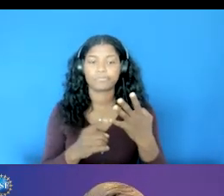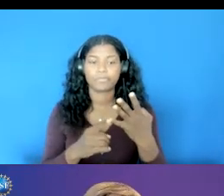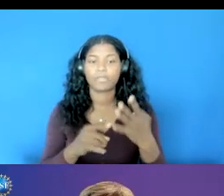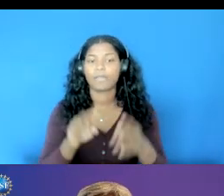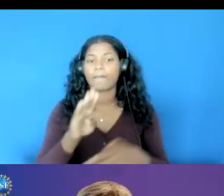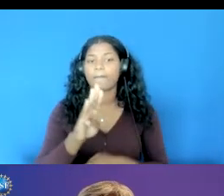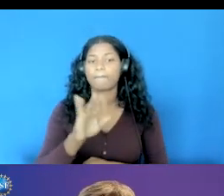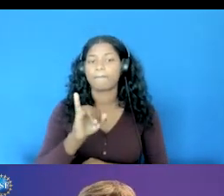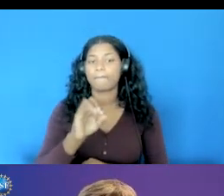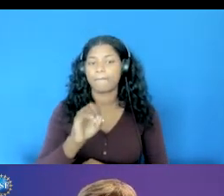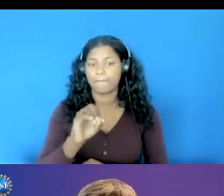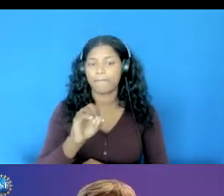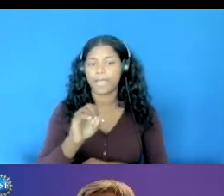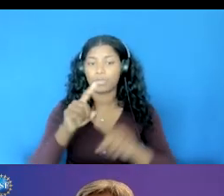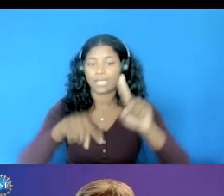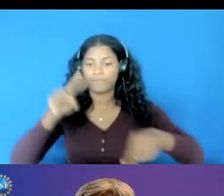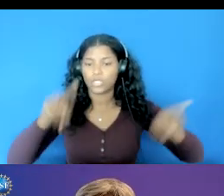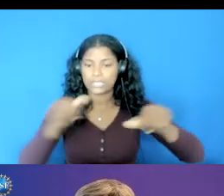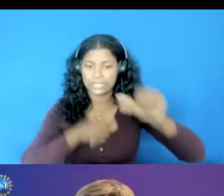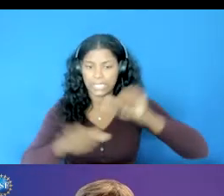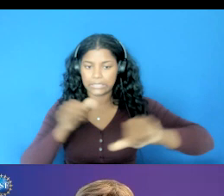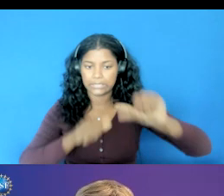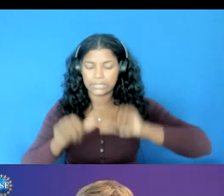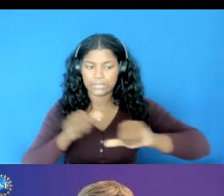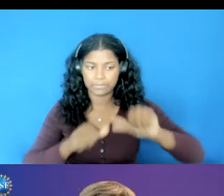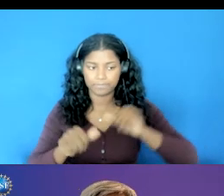Biodiversity on a changing planet and I will describe this one in just a bit.